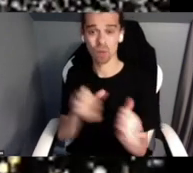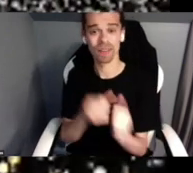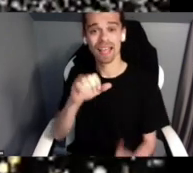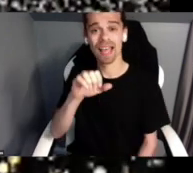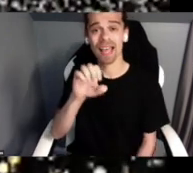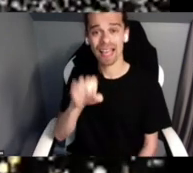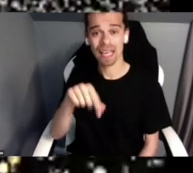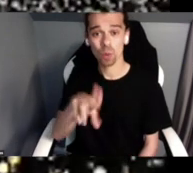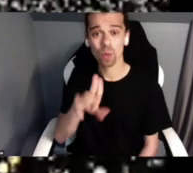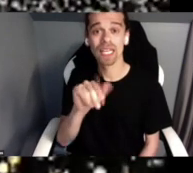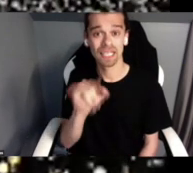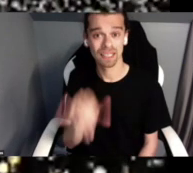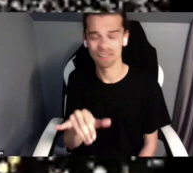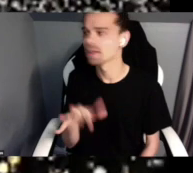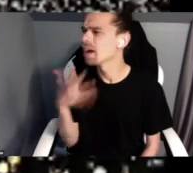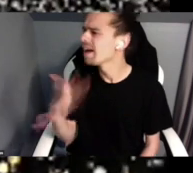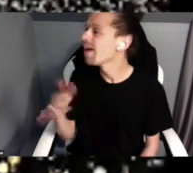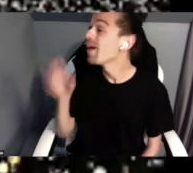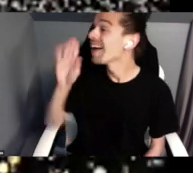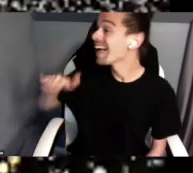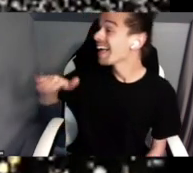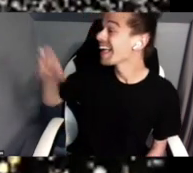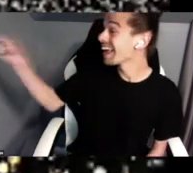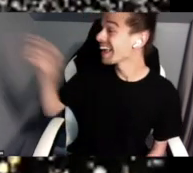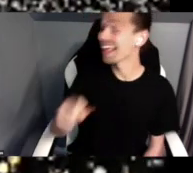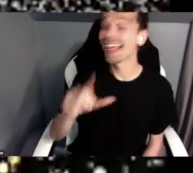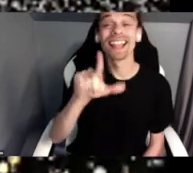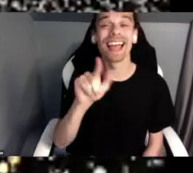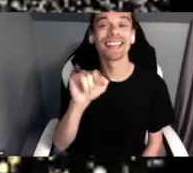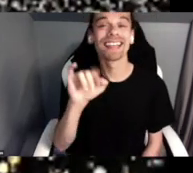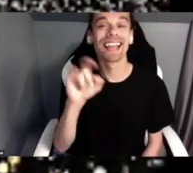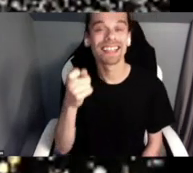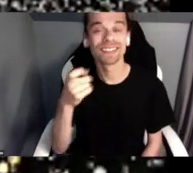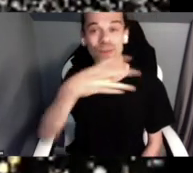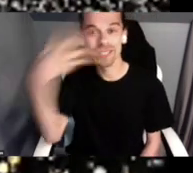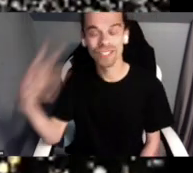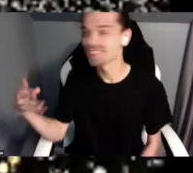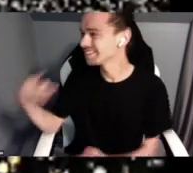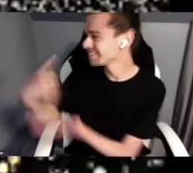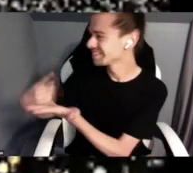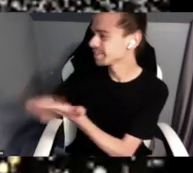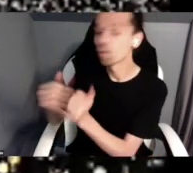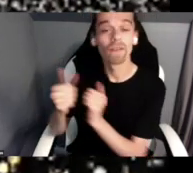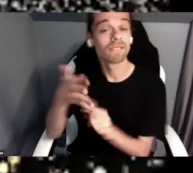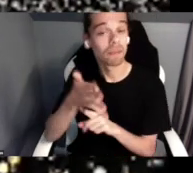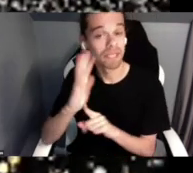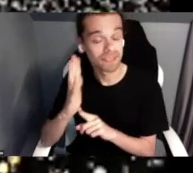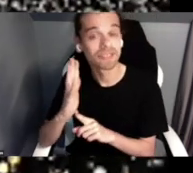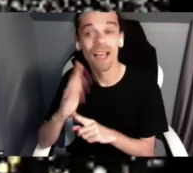bring in that Latinx queer person to talk for 5 min and then we've done our job.